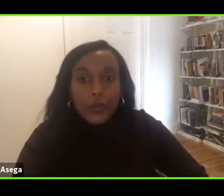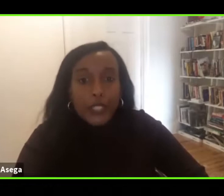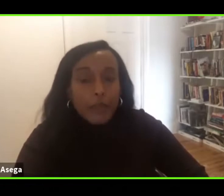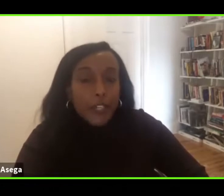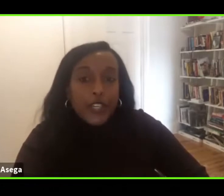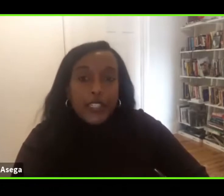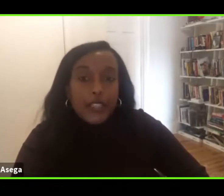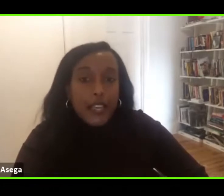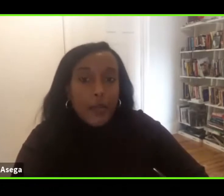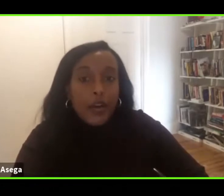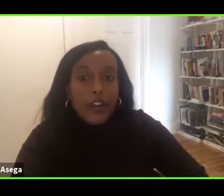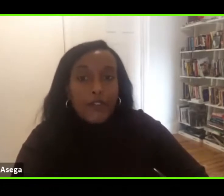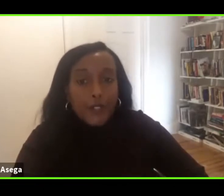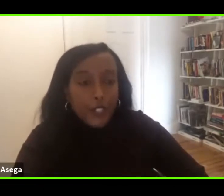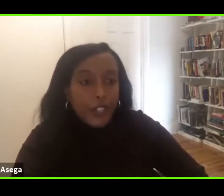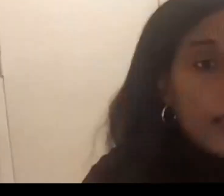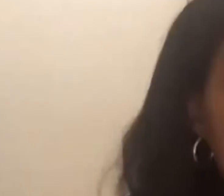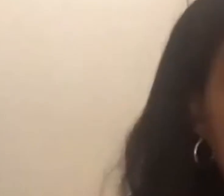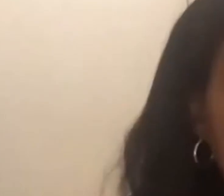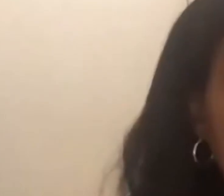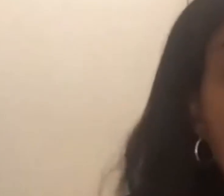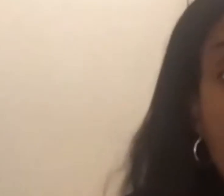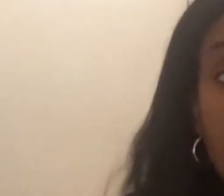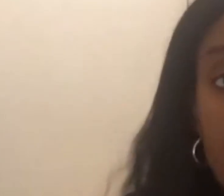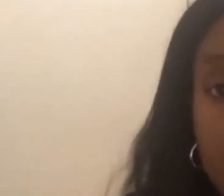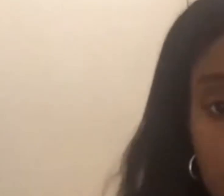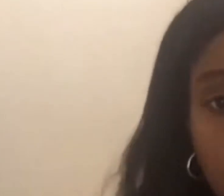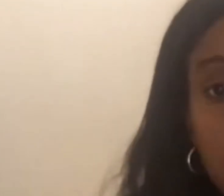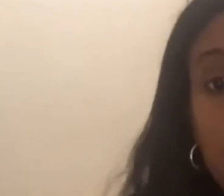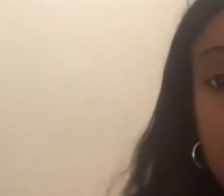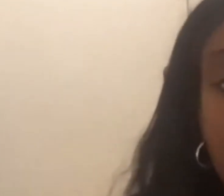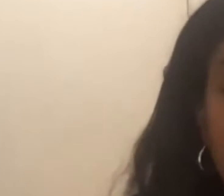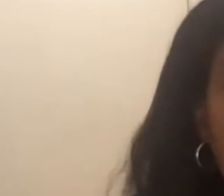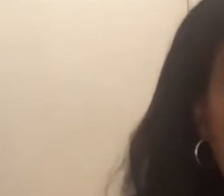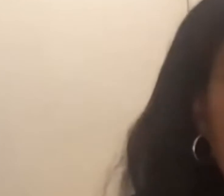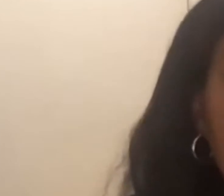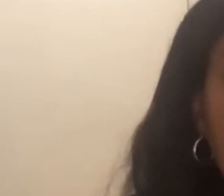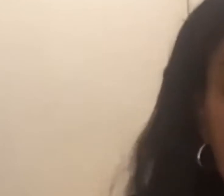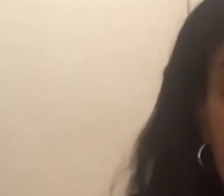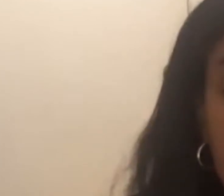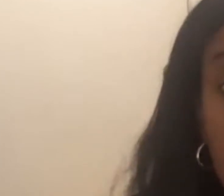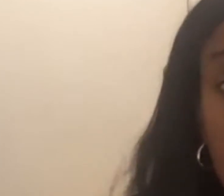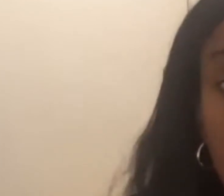really pushing us to think about our futures at the scale of individual community and planetary